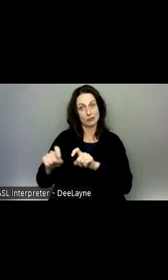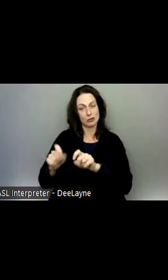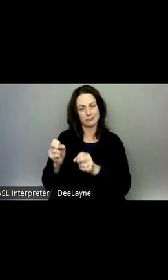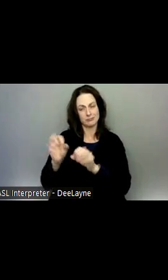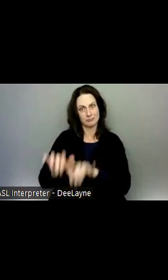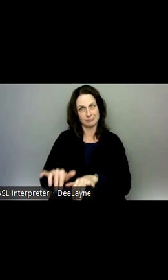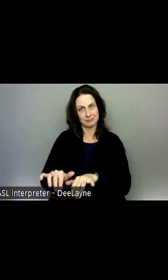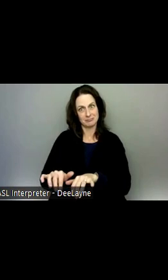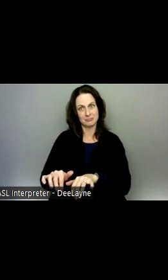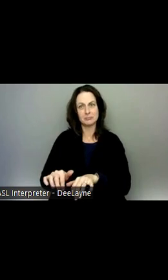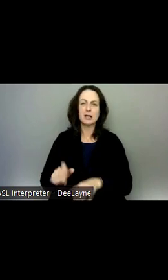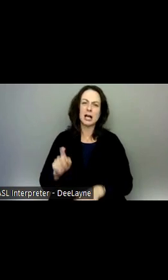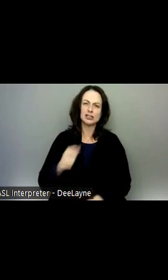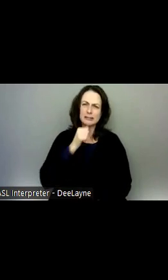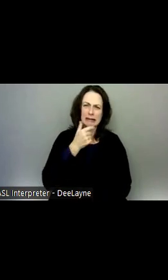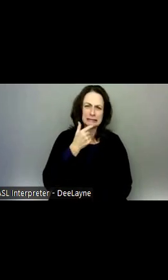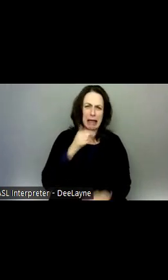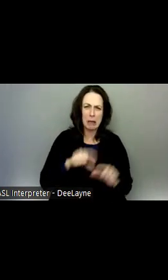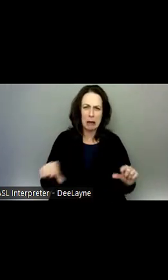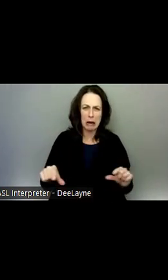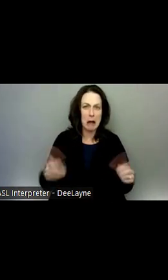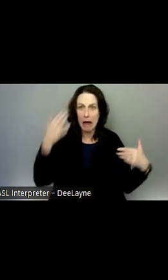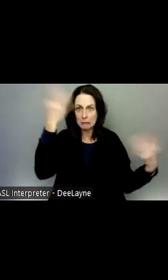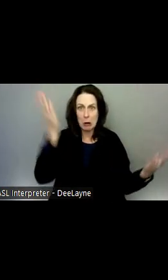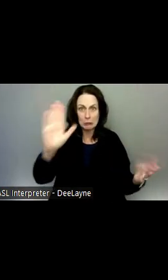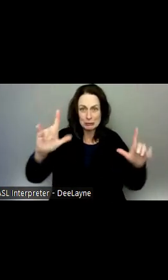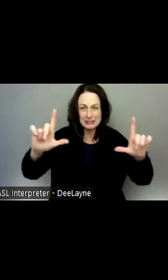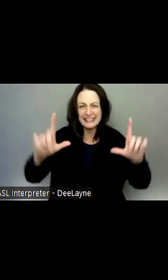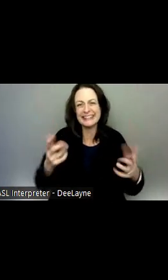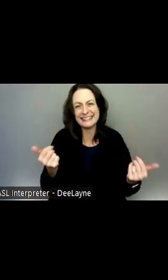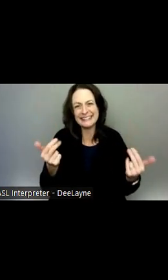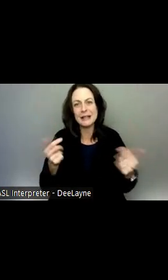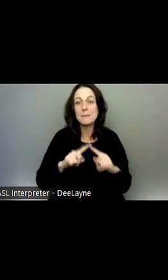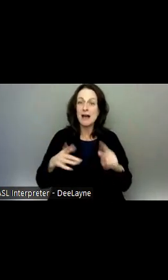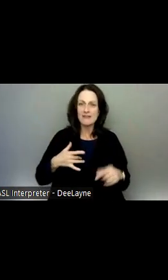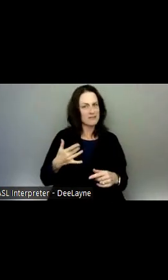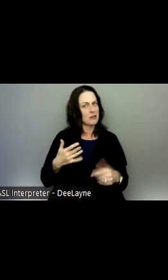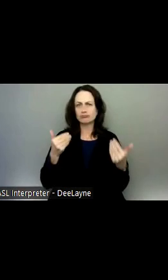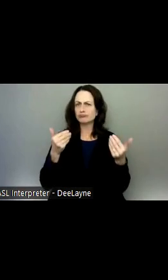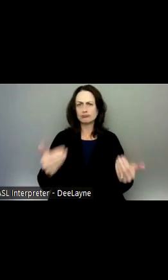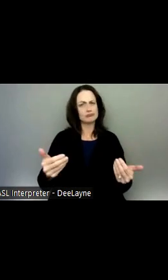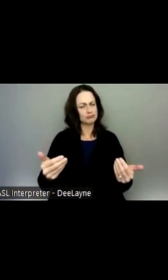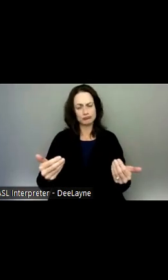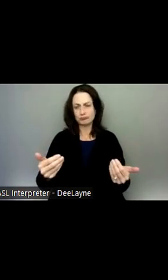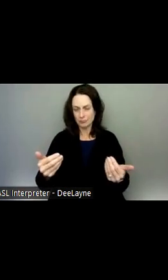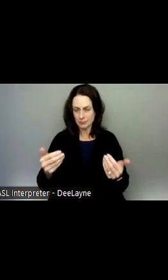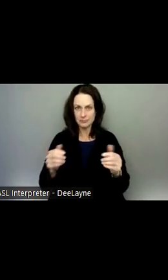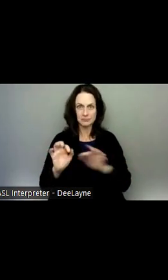I shouldn't say the bottom, who knows where it is on your screen. But feel free to either enter them in the Q&A or the chat.